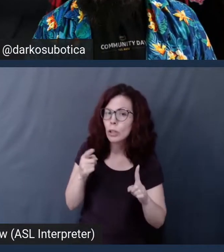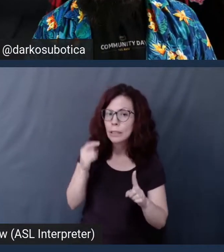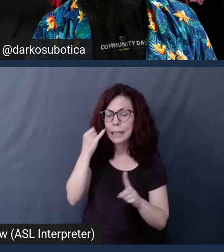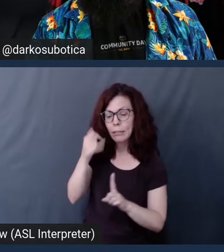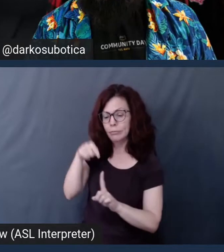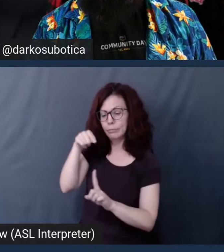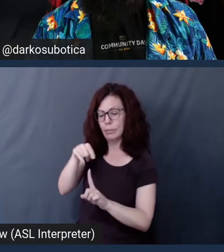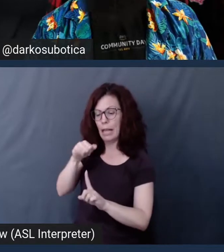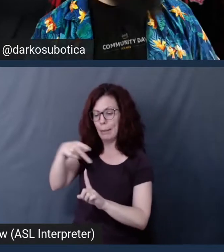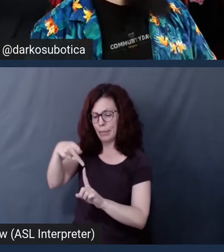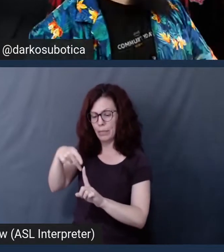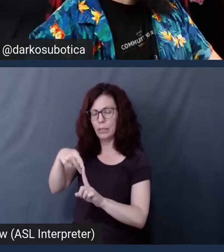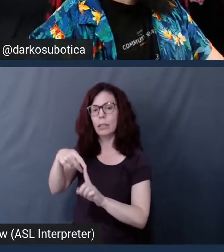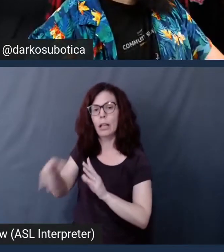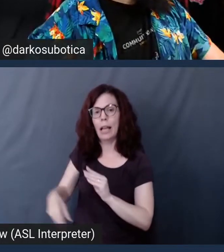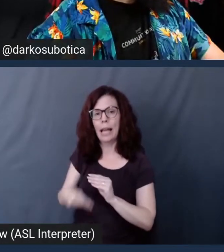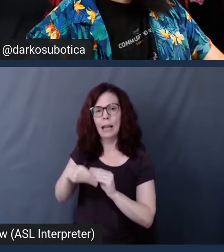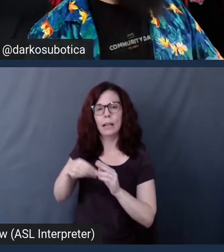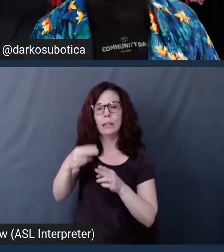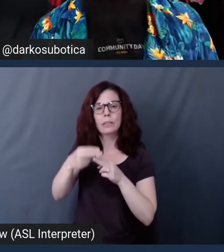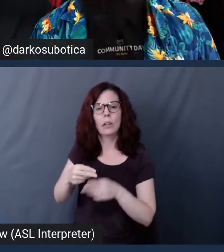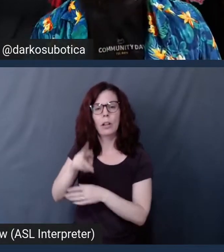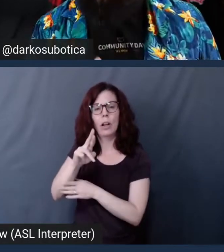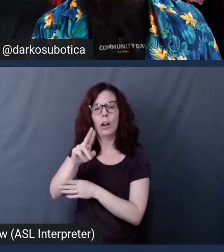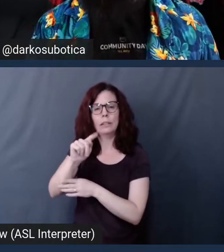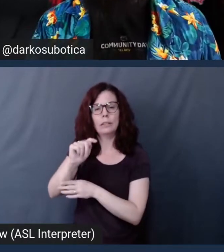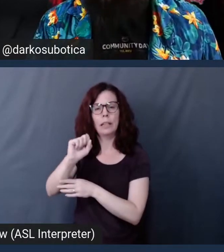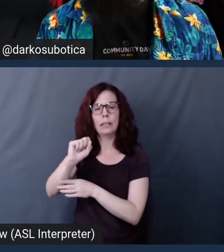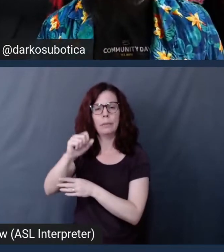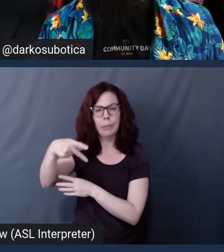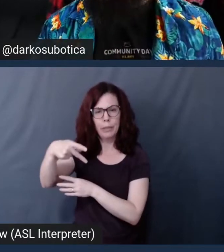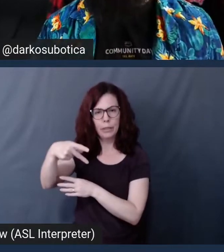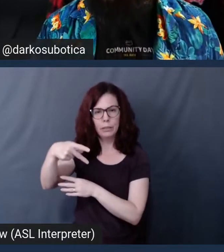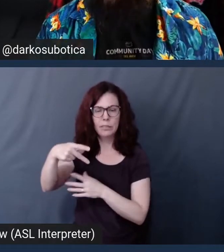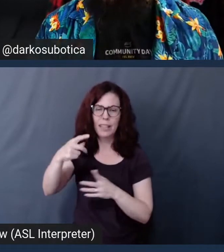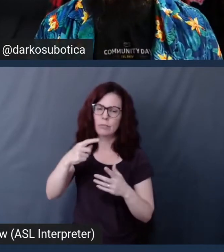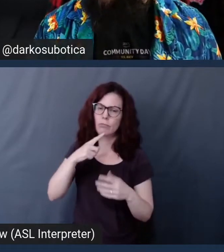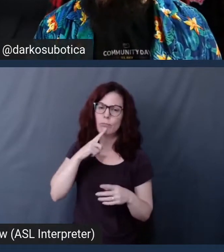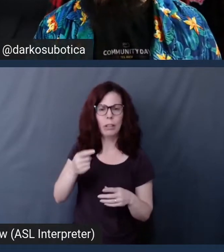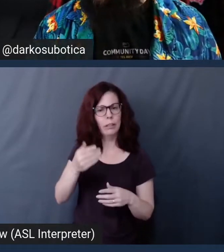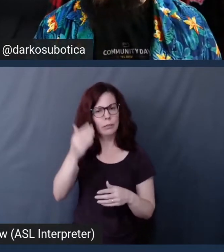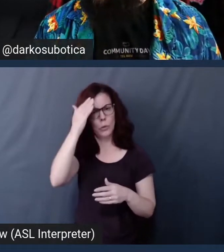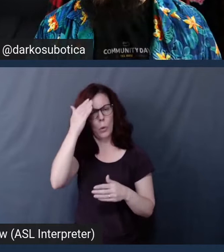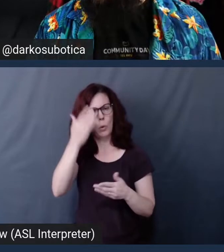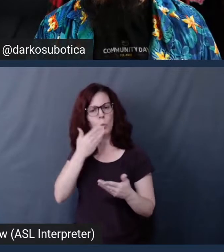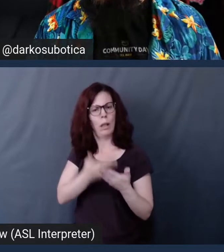there is a protocol called RTSP, which is a very well-known streaming media protocol.